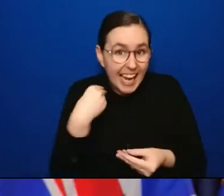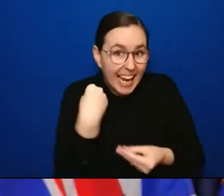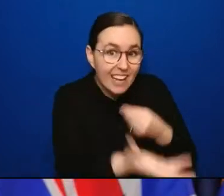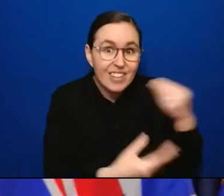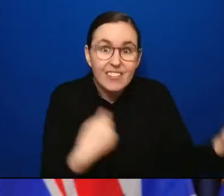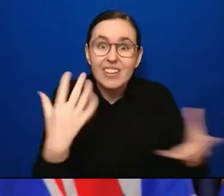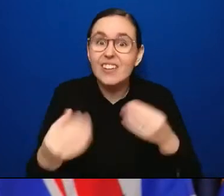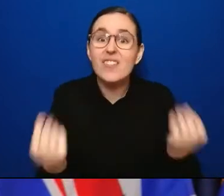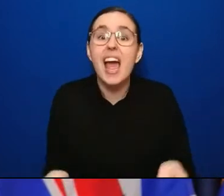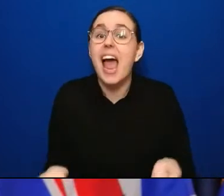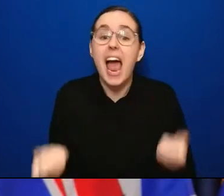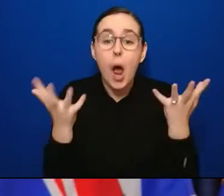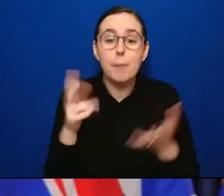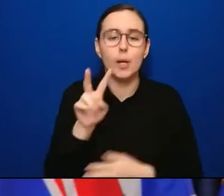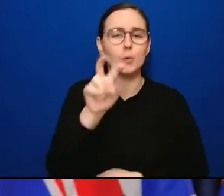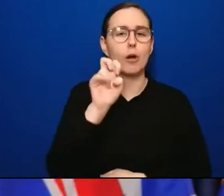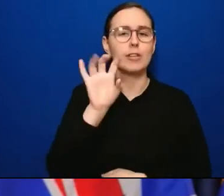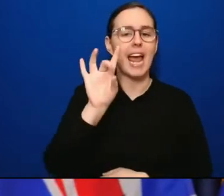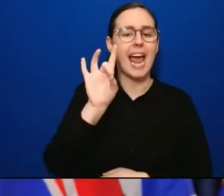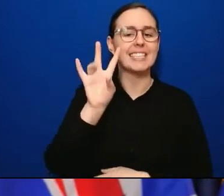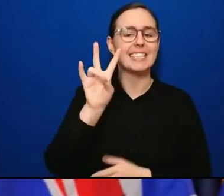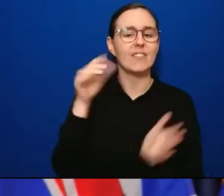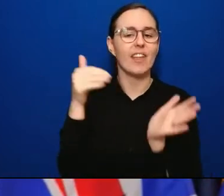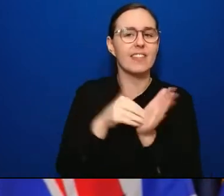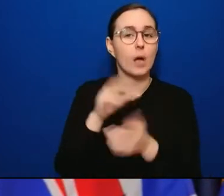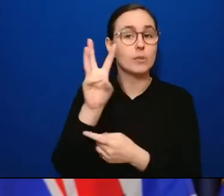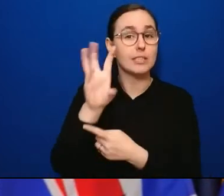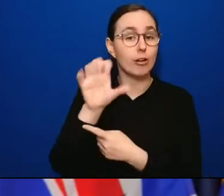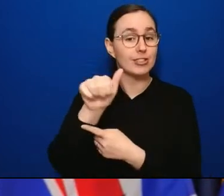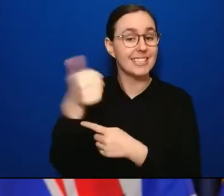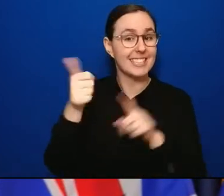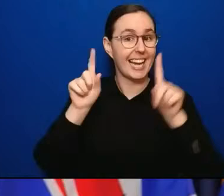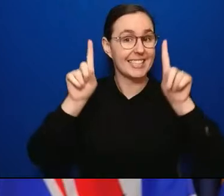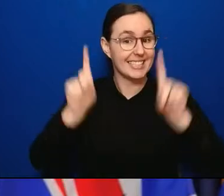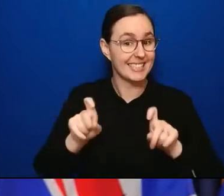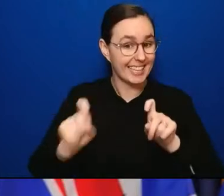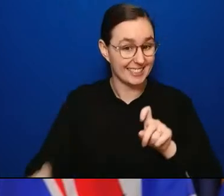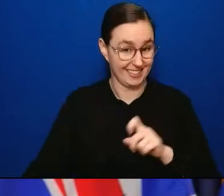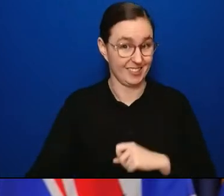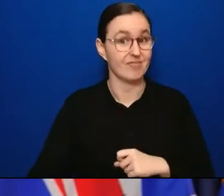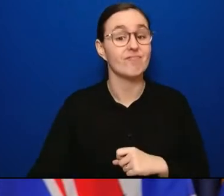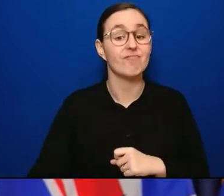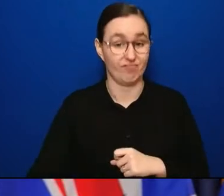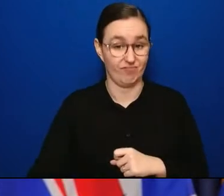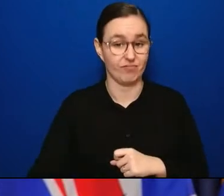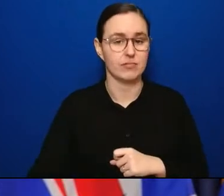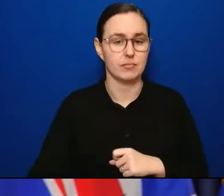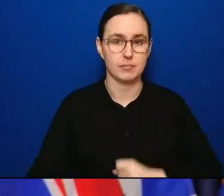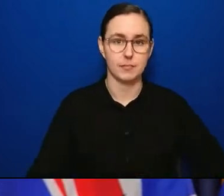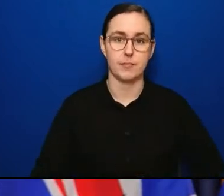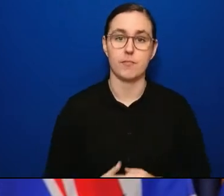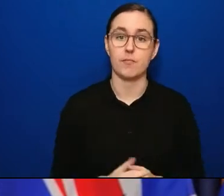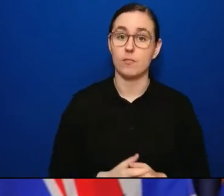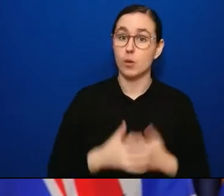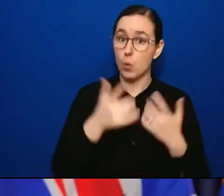approximately 366,000 tests. That's more than 70,000 Sr 70 and above have received their